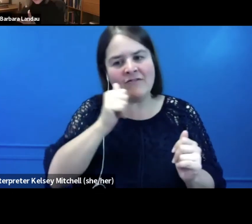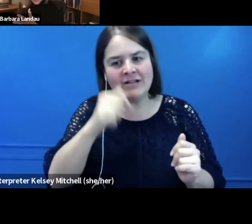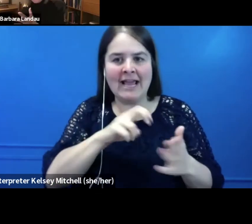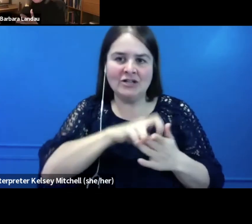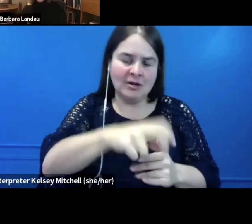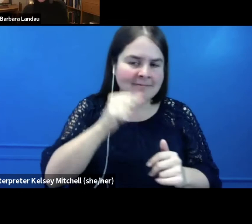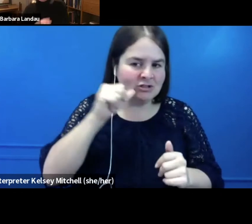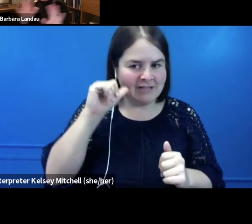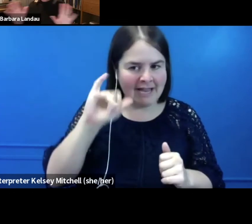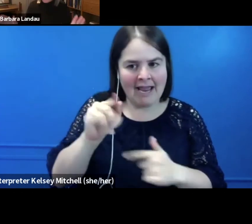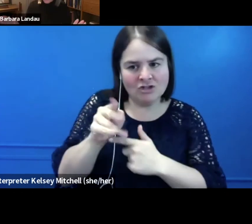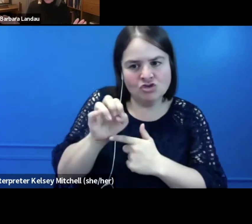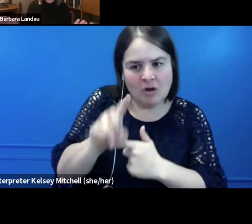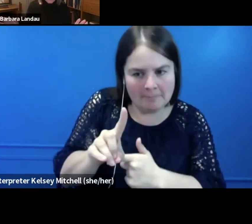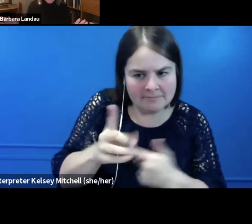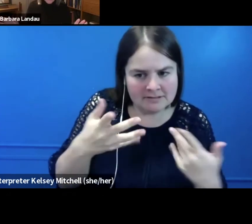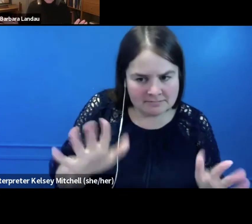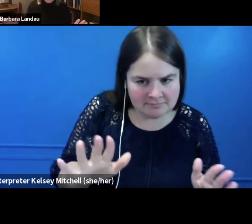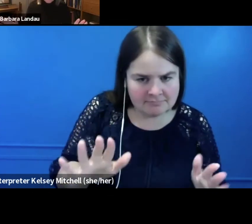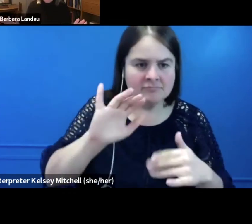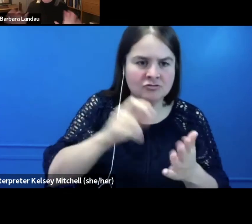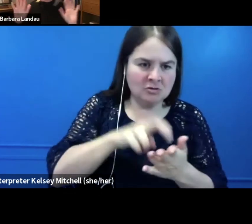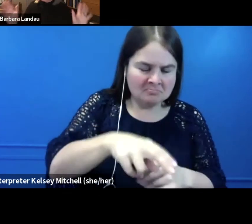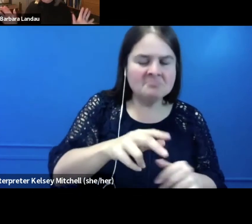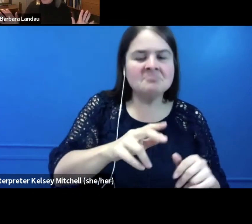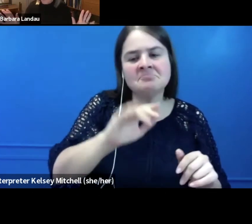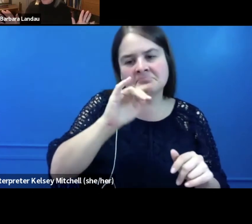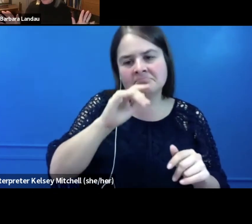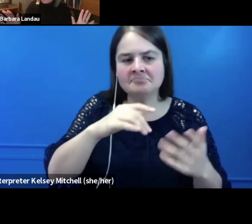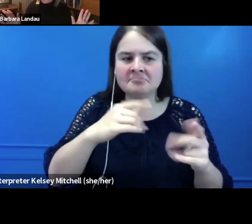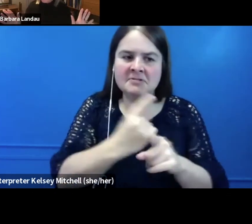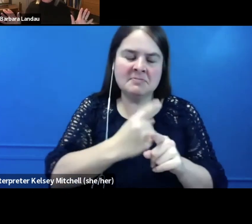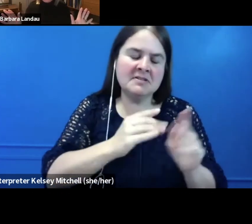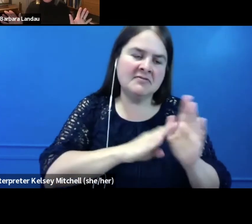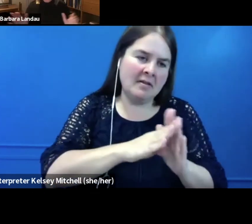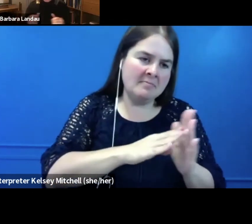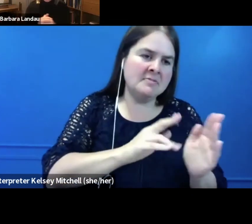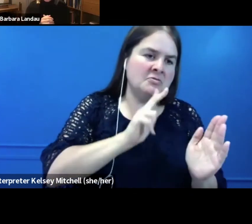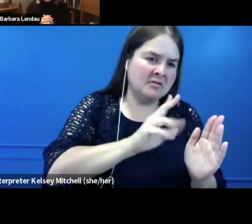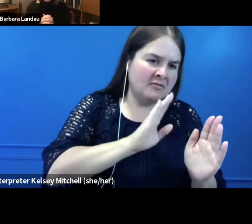jumped kids three and four get that and so do